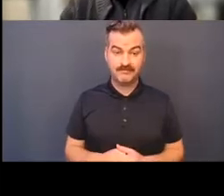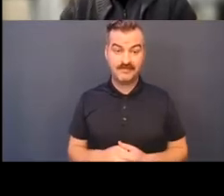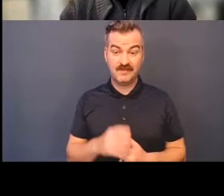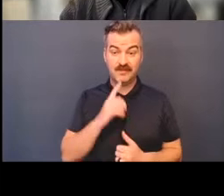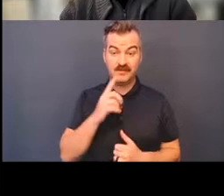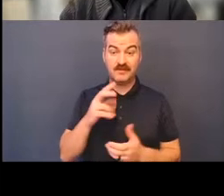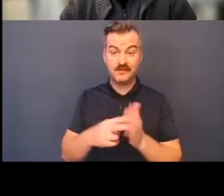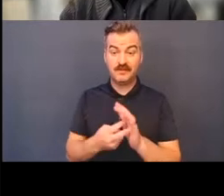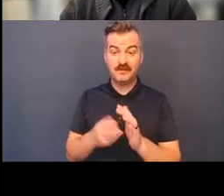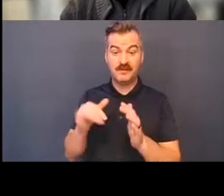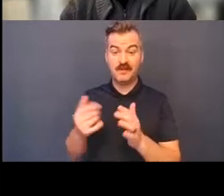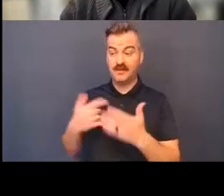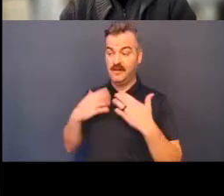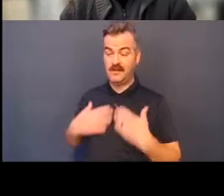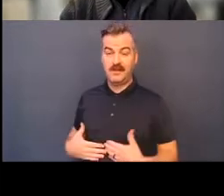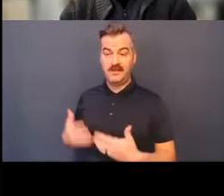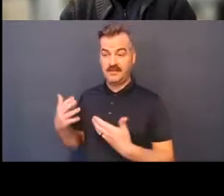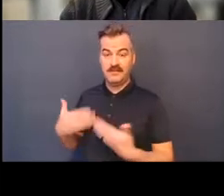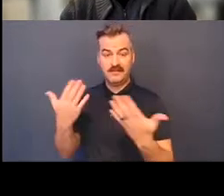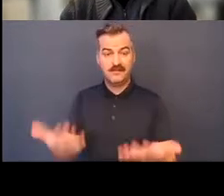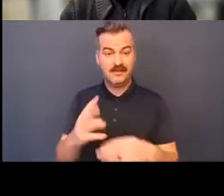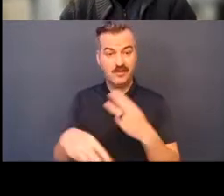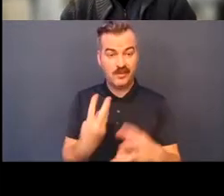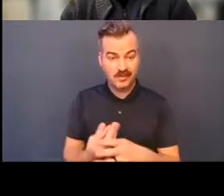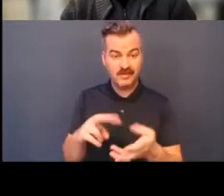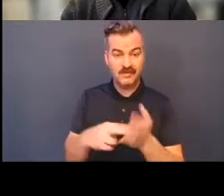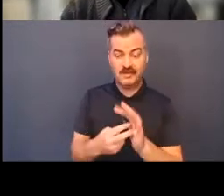body into the world and serves to orient the disabled body upon arrival.